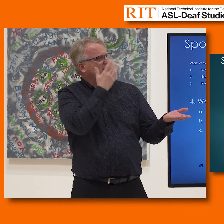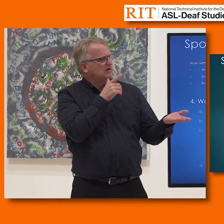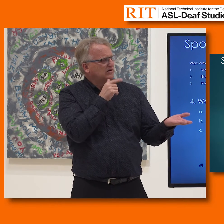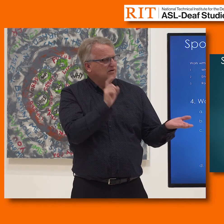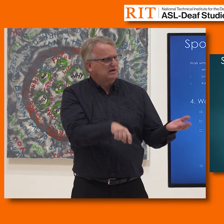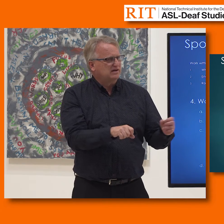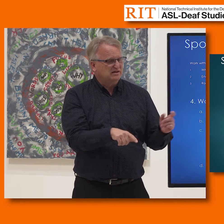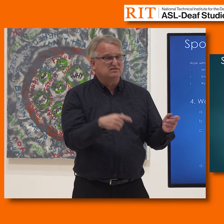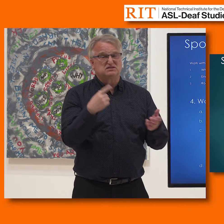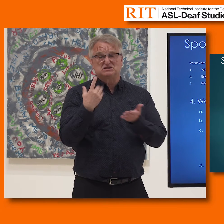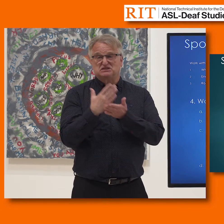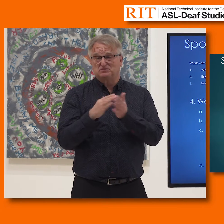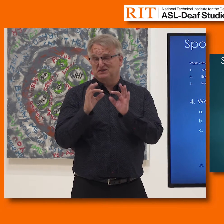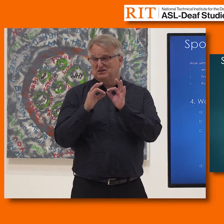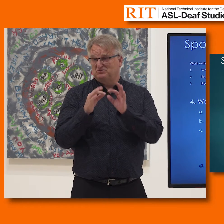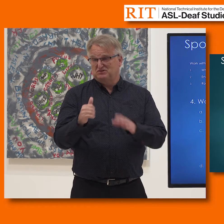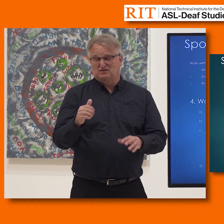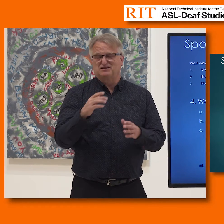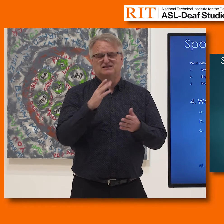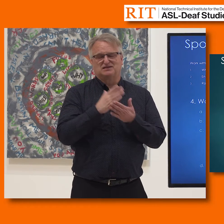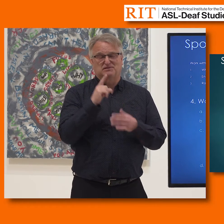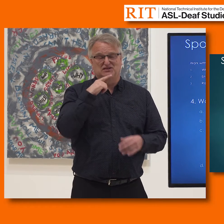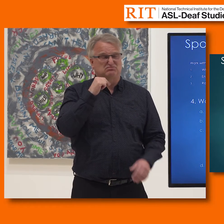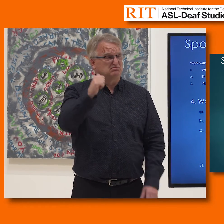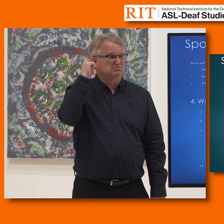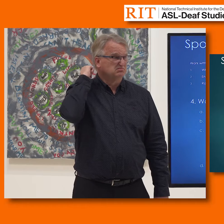But in reality, I wanted to connect with who the speaker was.